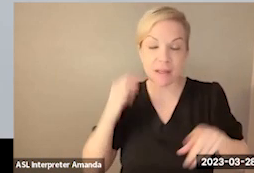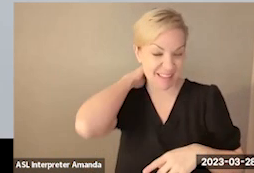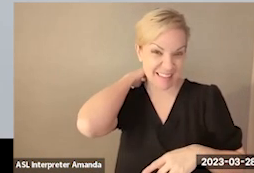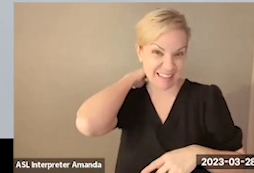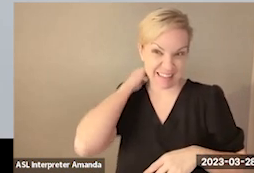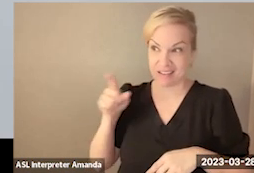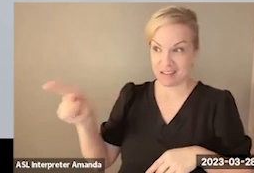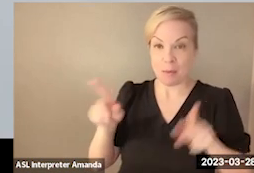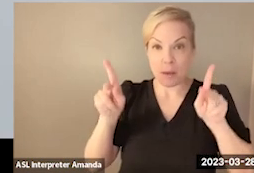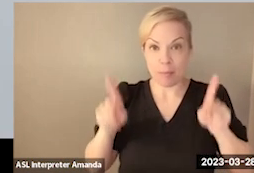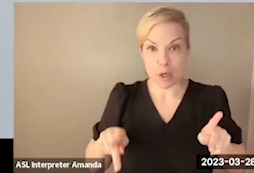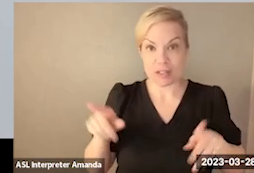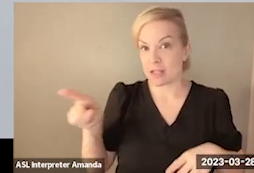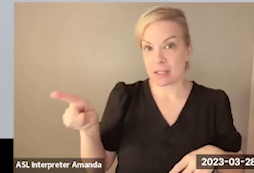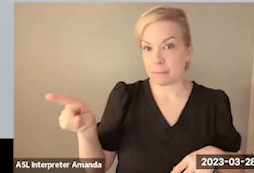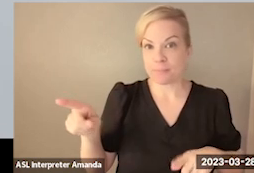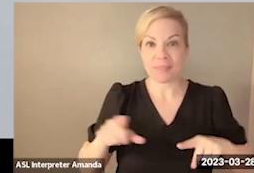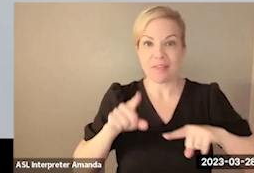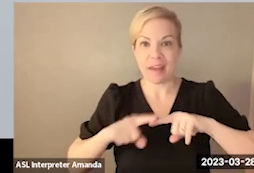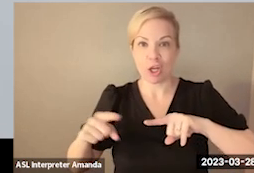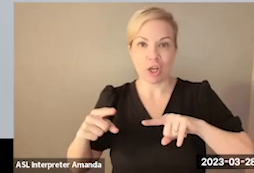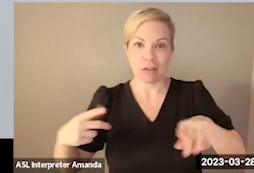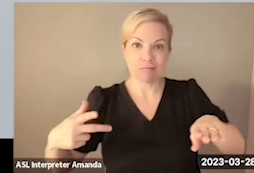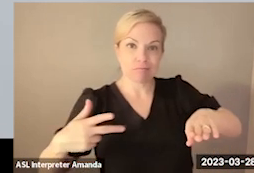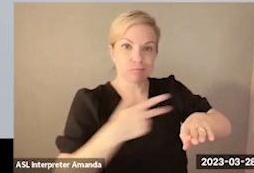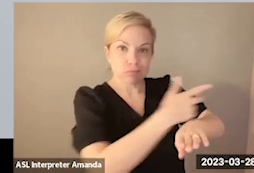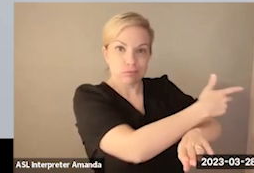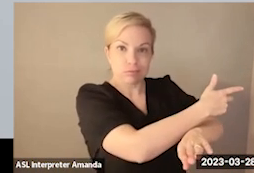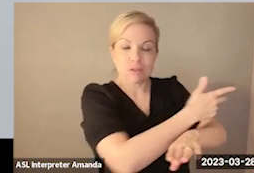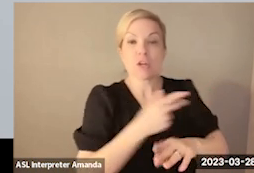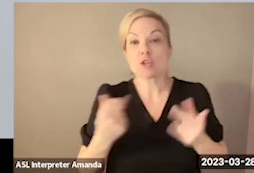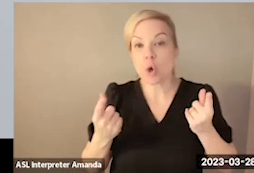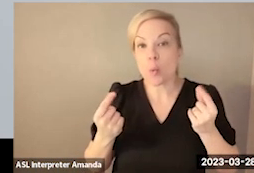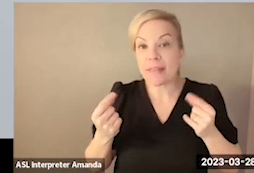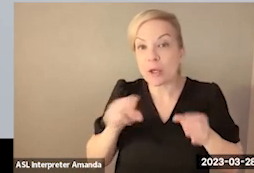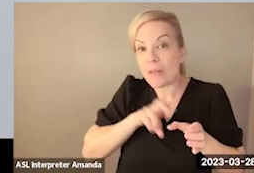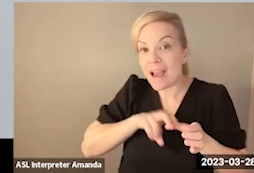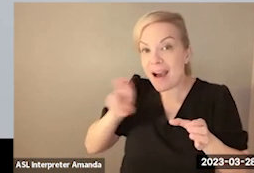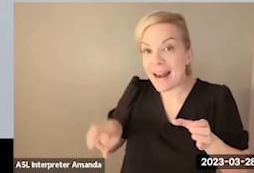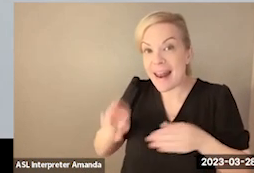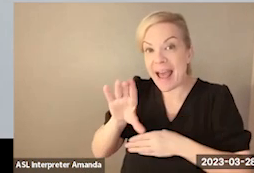Debbie Stine, Science & Technology Policy Academy: because they could get up past the road. Whatever they decide to get out of their car. When they get out of their car, they got so up down the river.